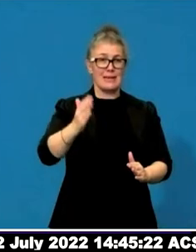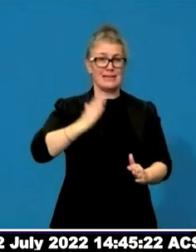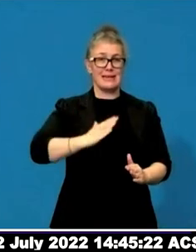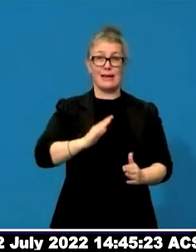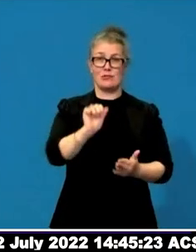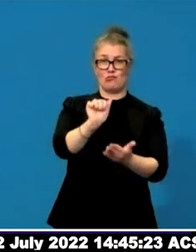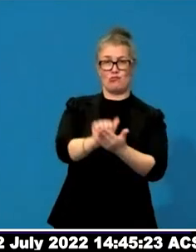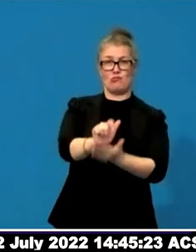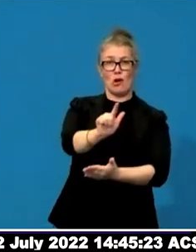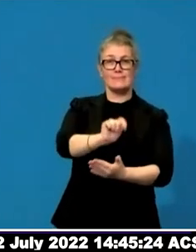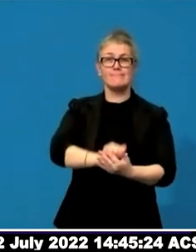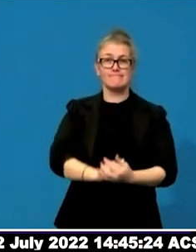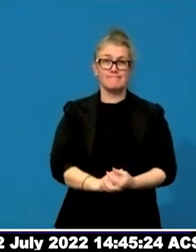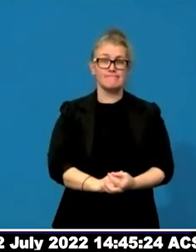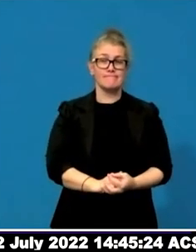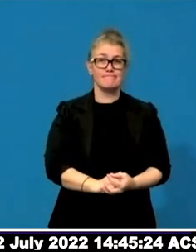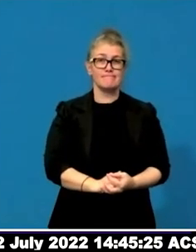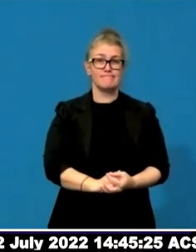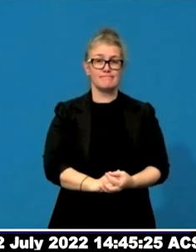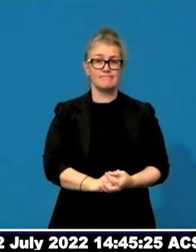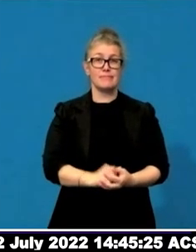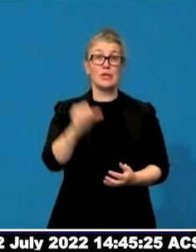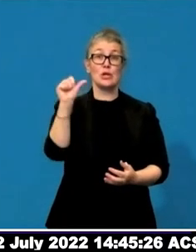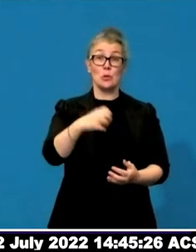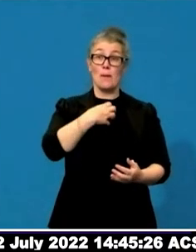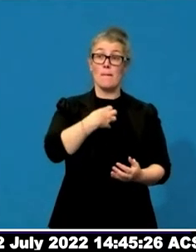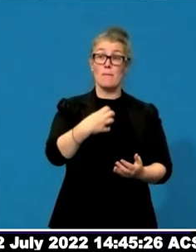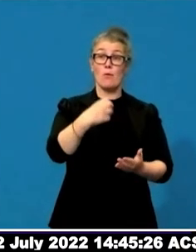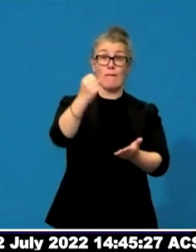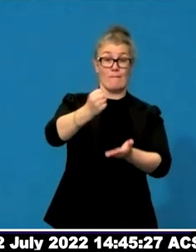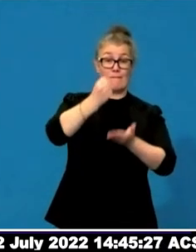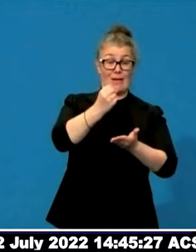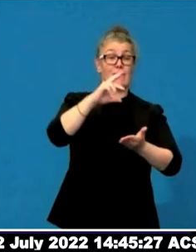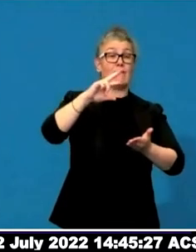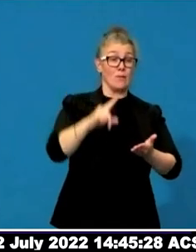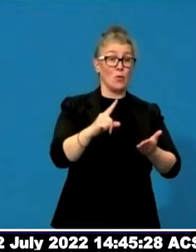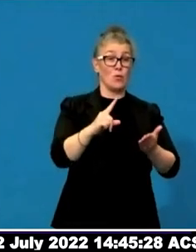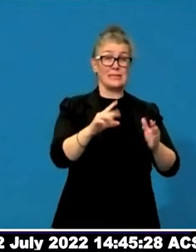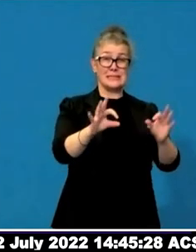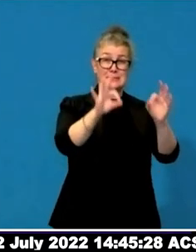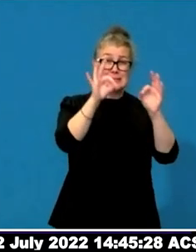And you have hit the nail on the head there. There should be a lot more funding of specialist support coordination, which there isn't.